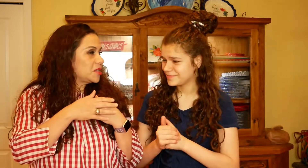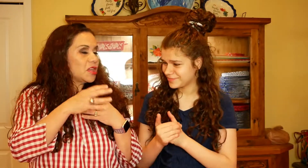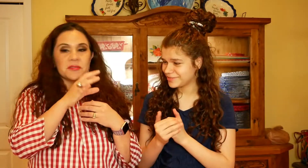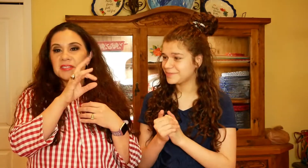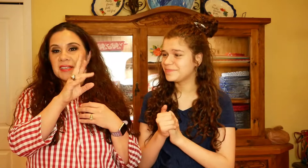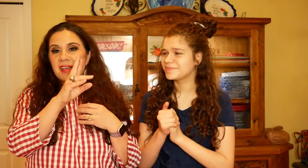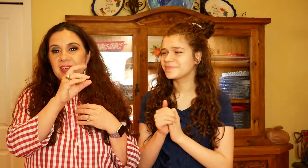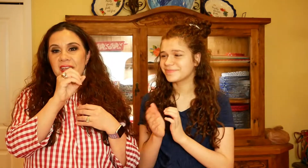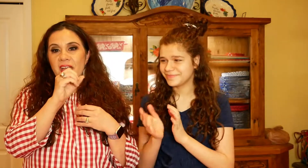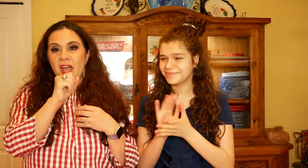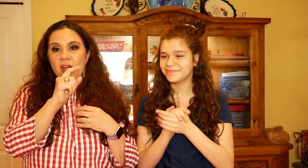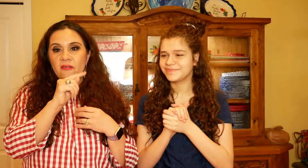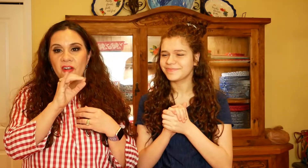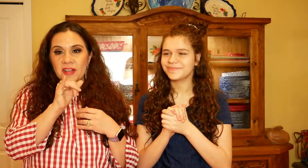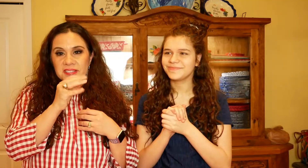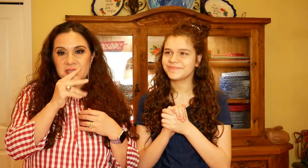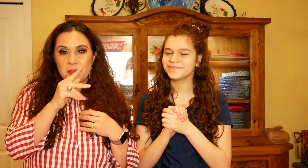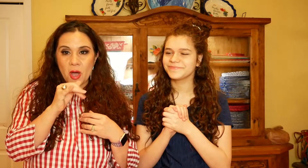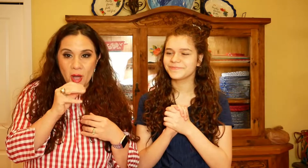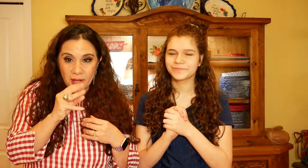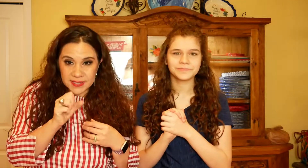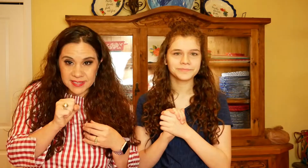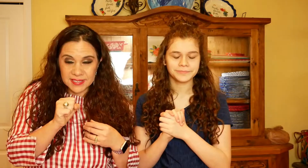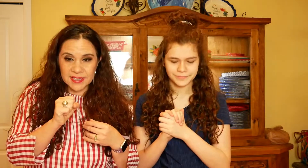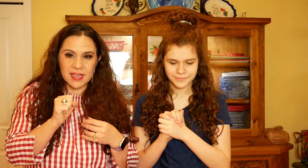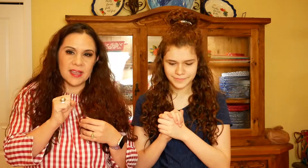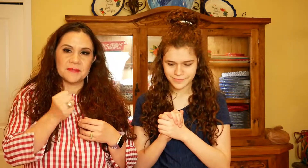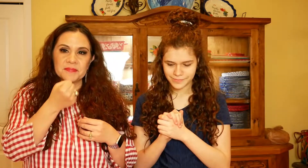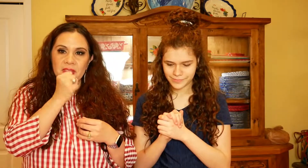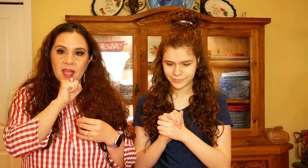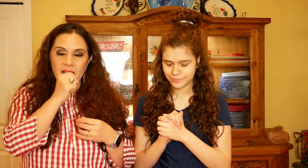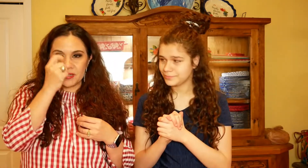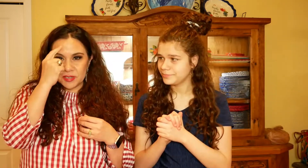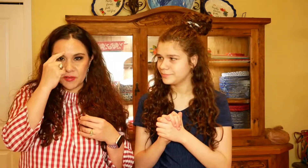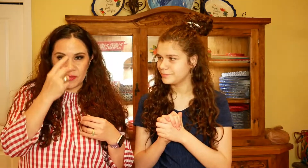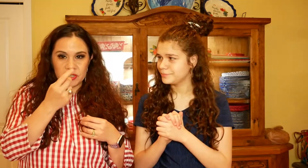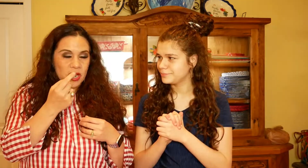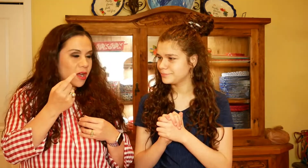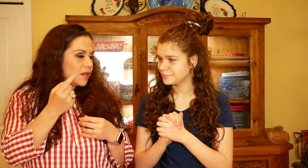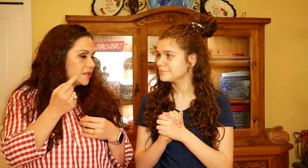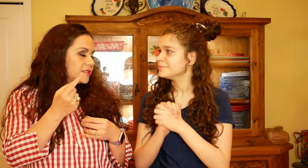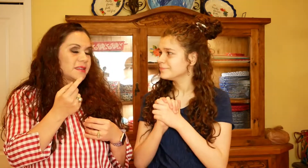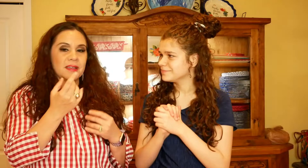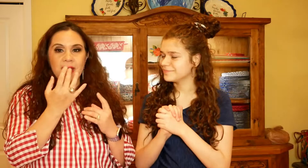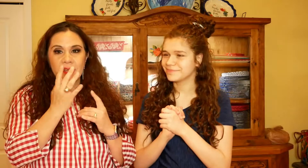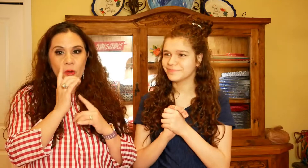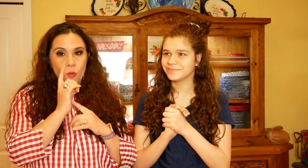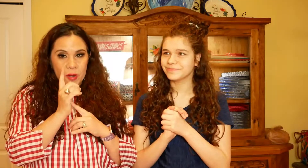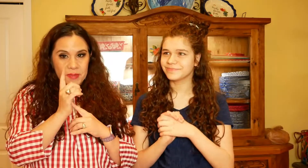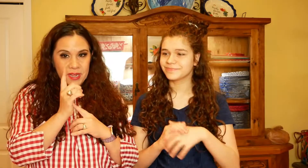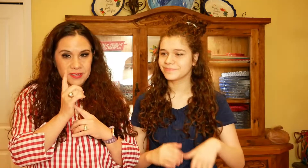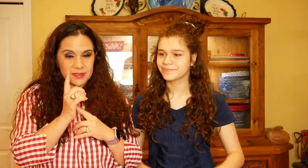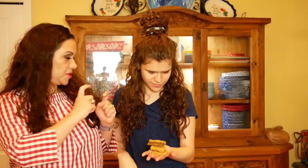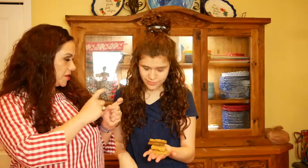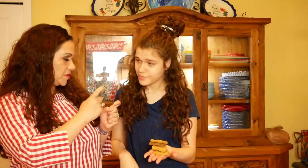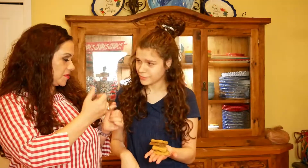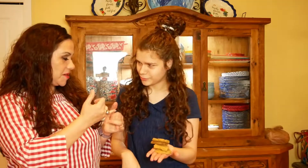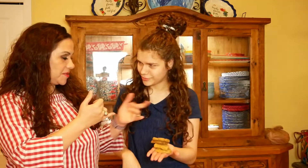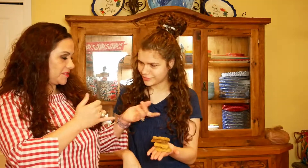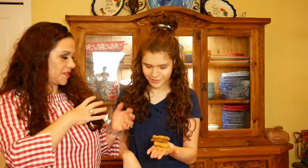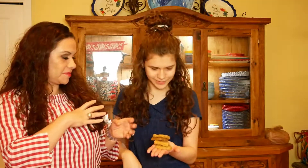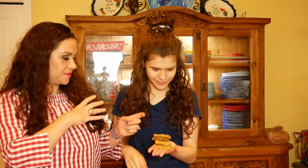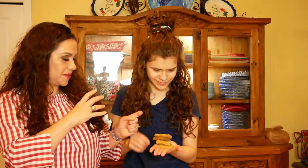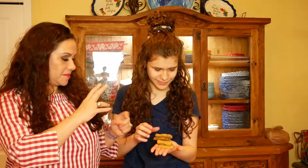close to like frosty paws like a ice cream for dogs hang on one minute can you go to me make